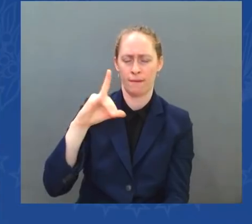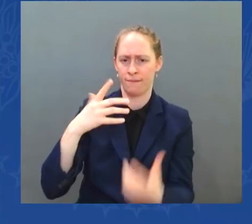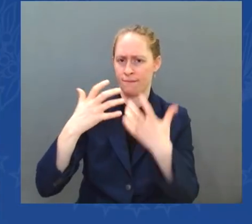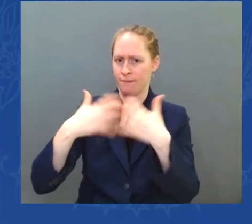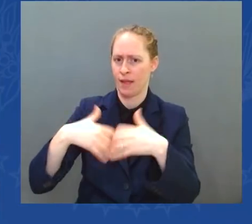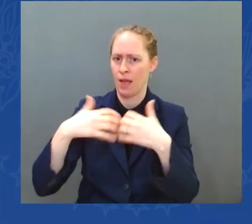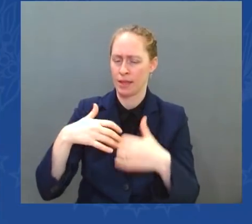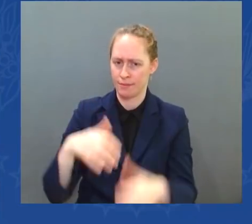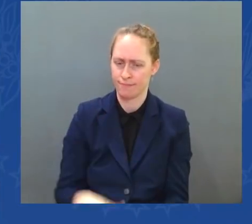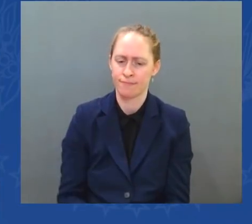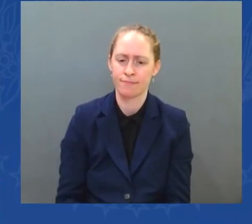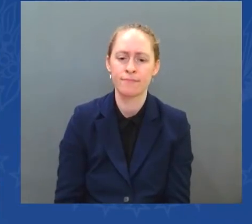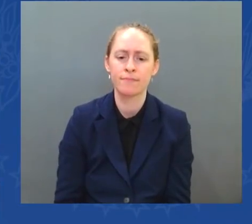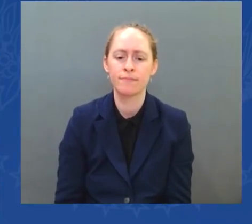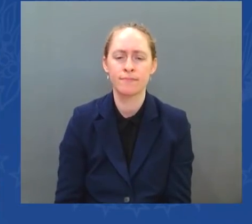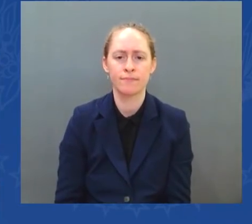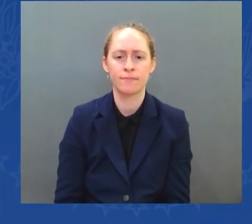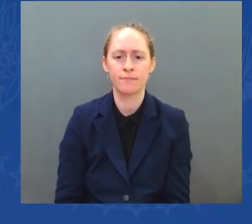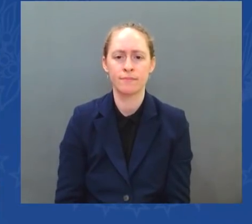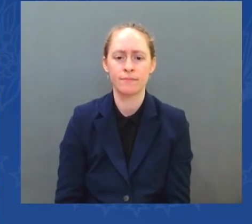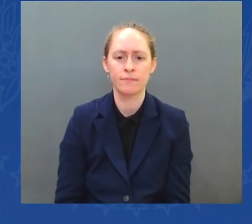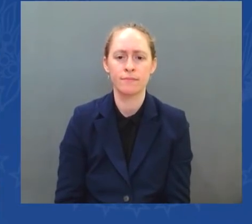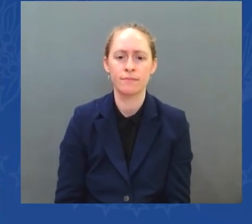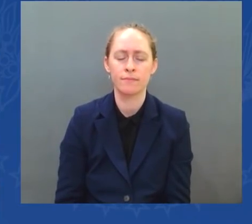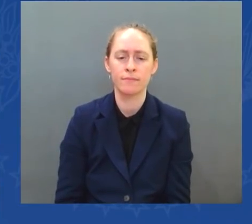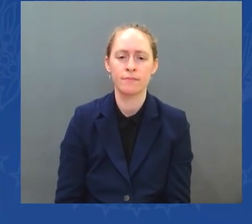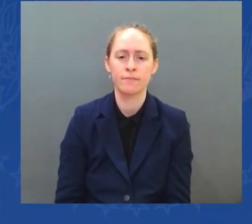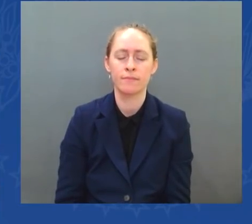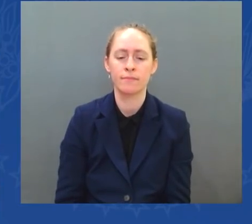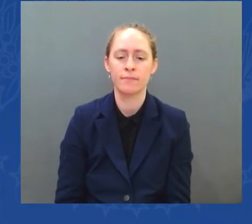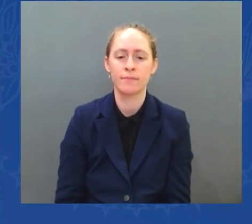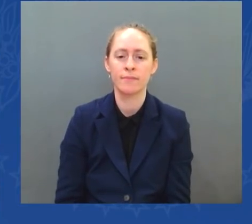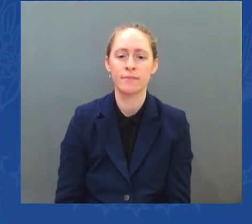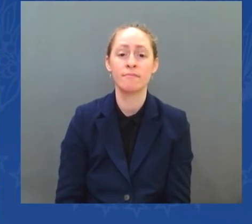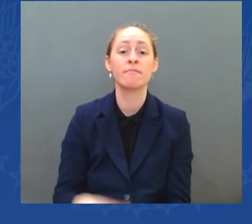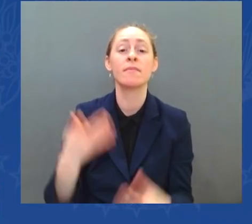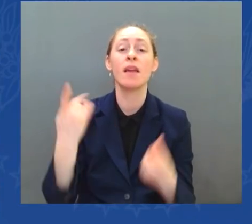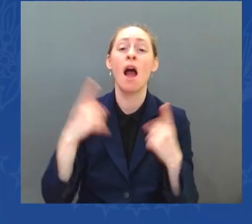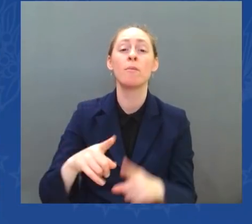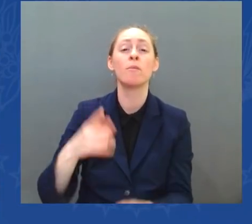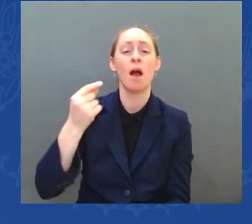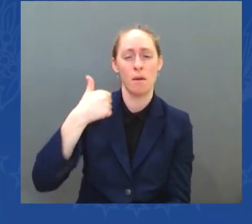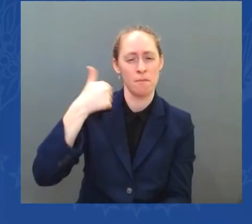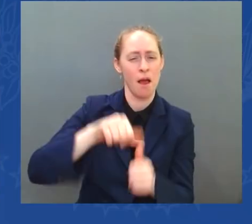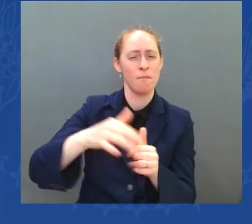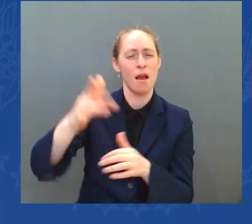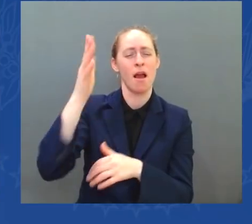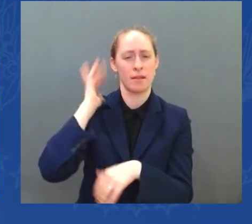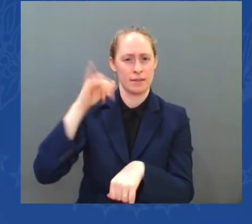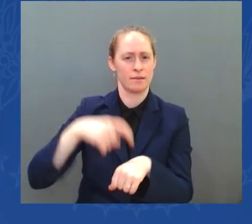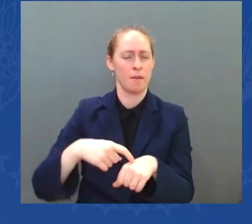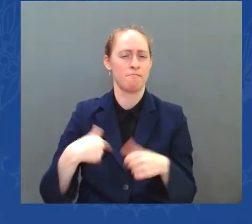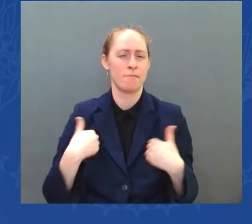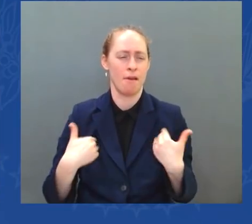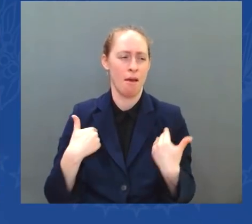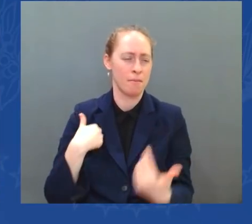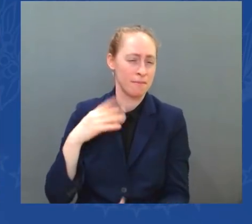When it got to be fall, I was in fourth grade. And we got a little frost, my mom would get in the car to drive me to school,